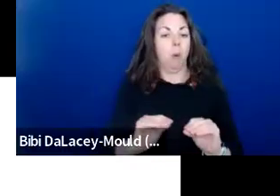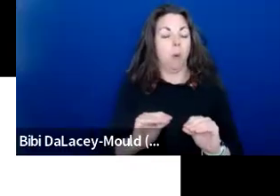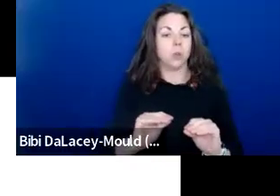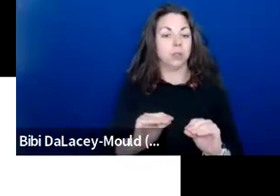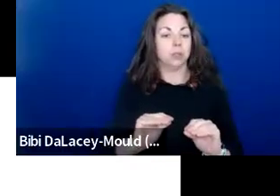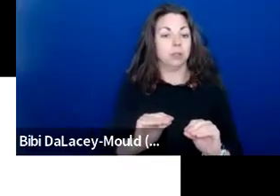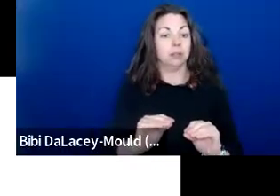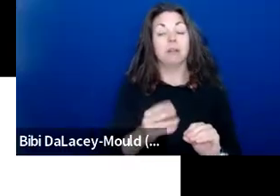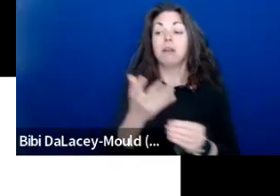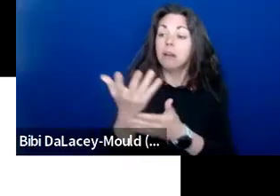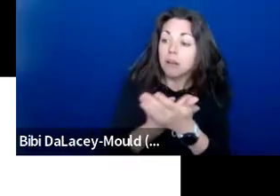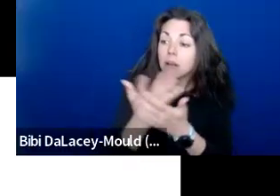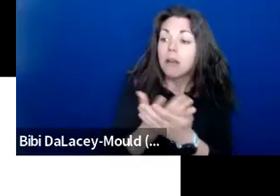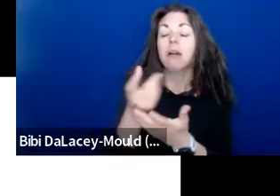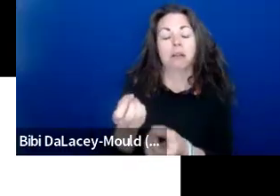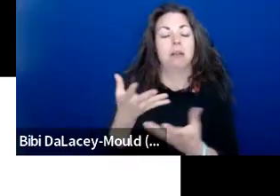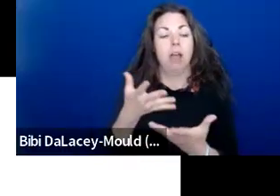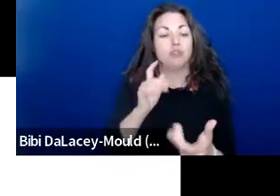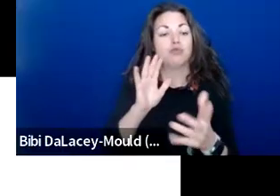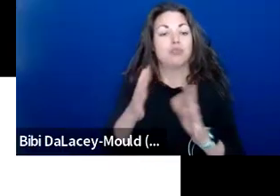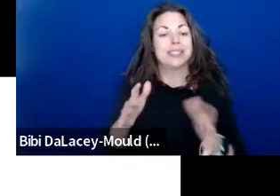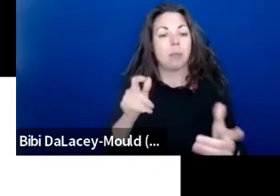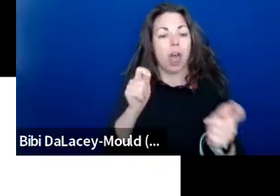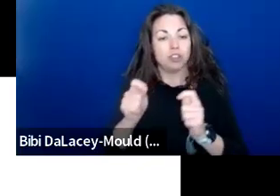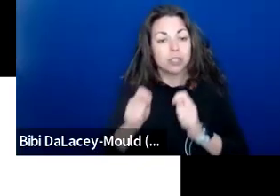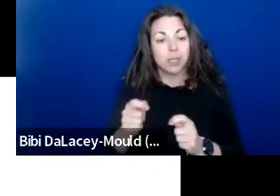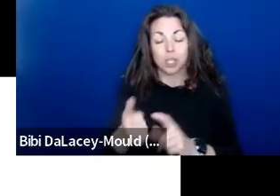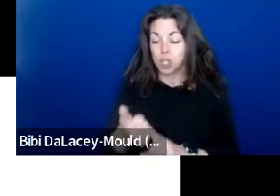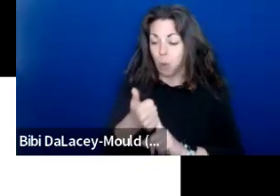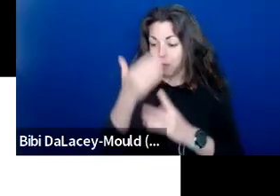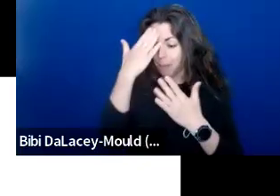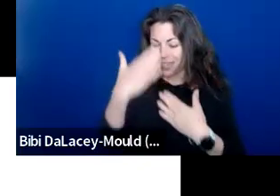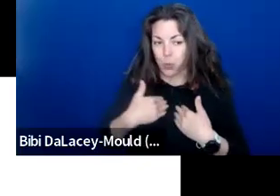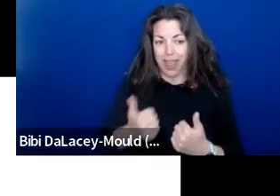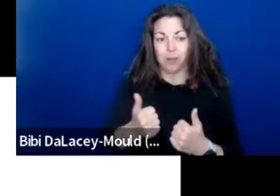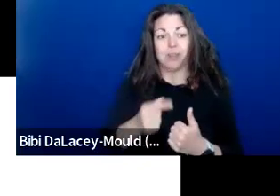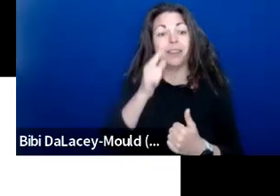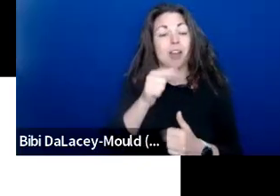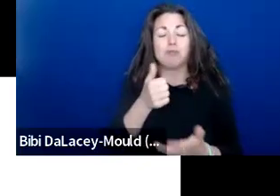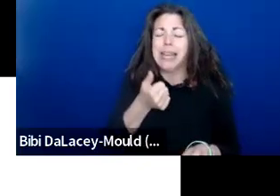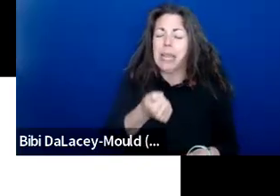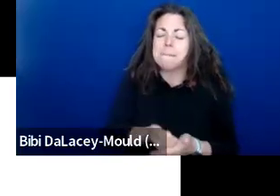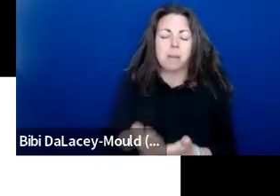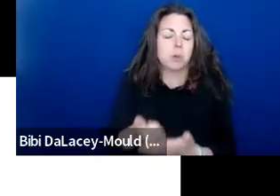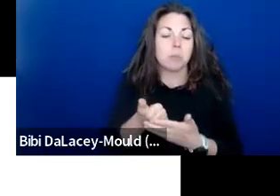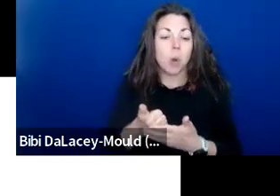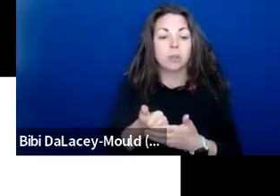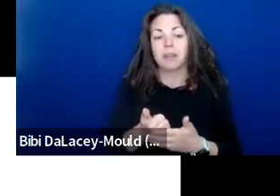adjustments and some support for my mental health just the bare minimum of 25% extra time on exams and being able to take